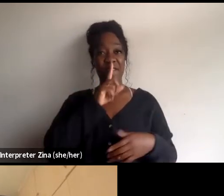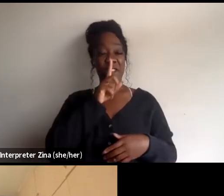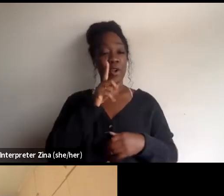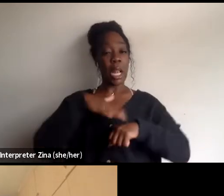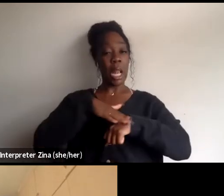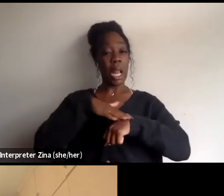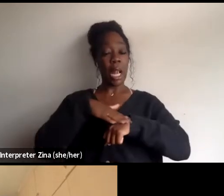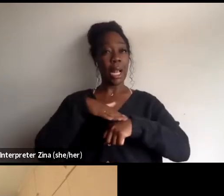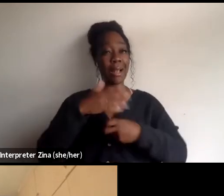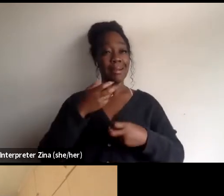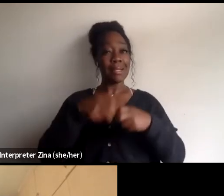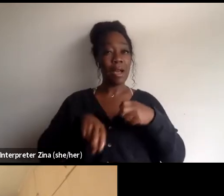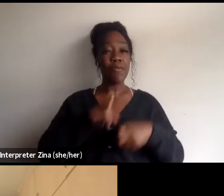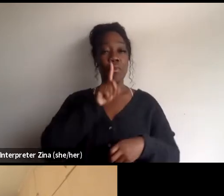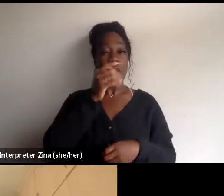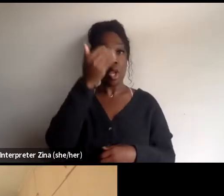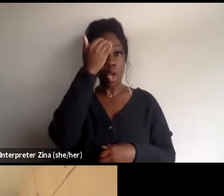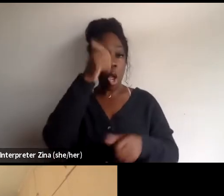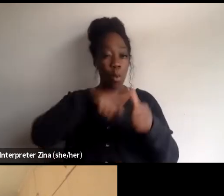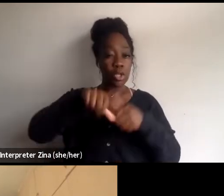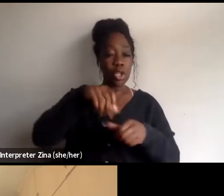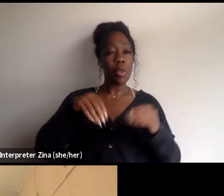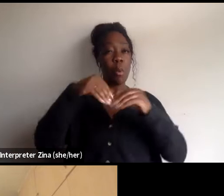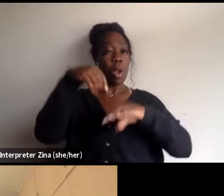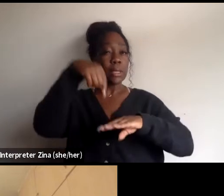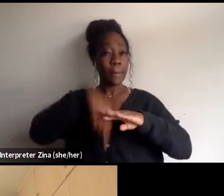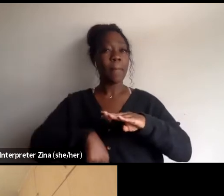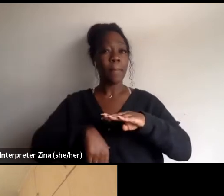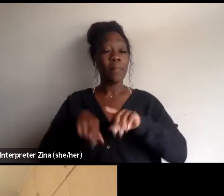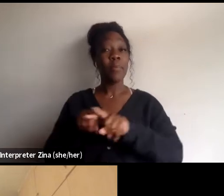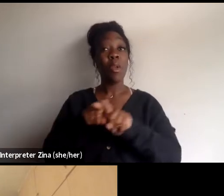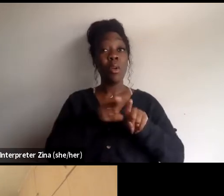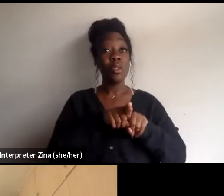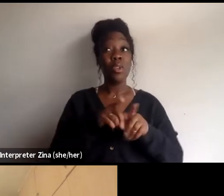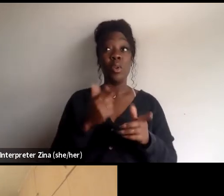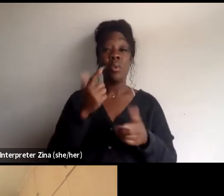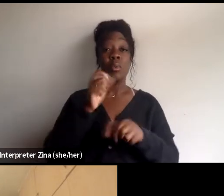I also work for an organization called Counterpoint Arts.